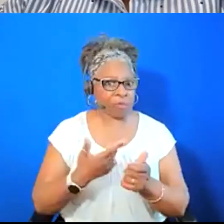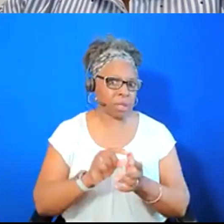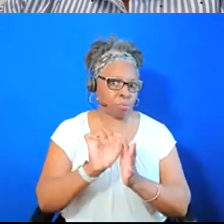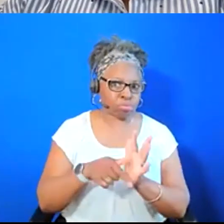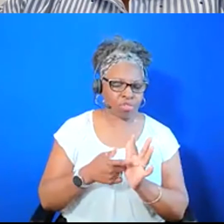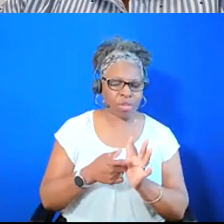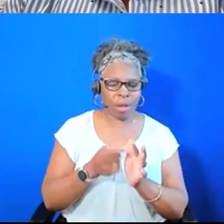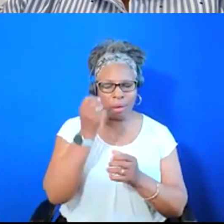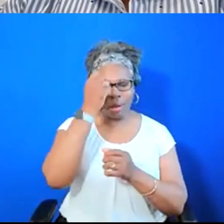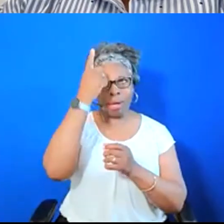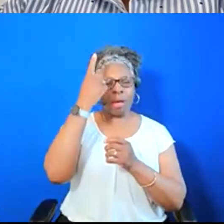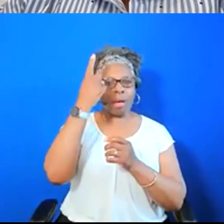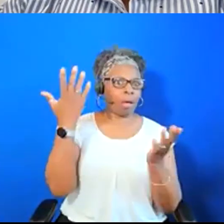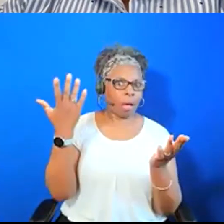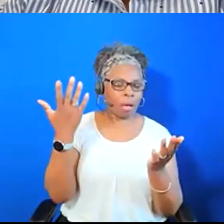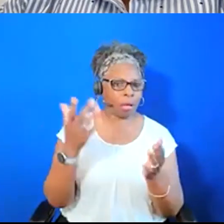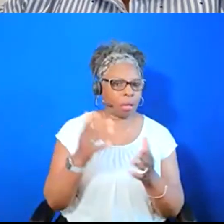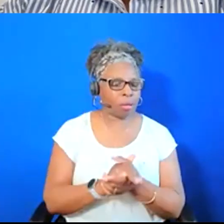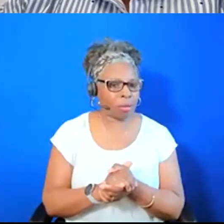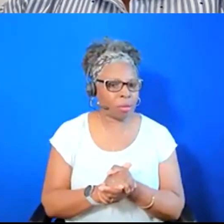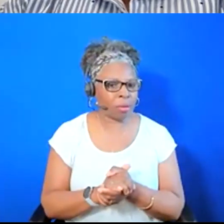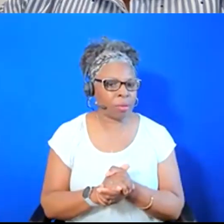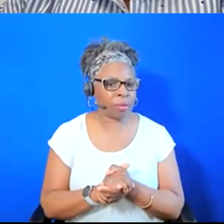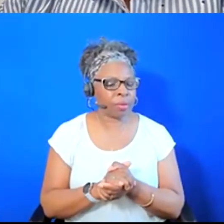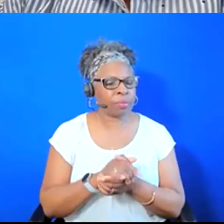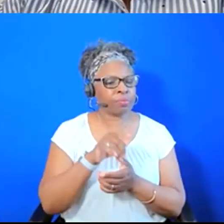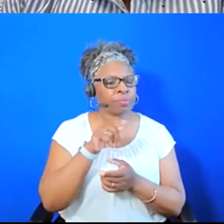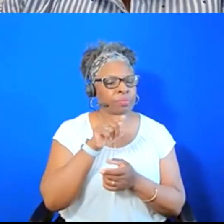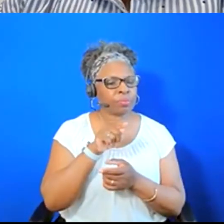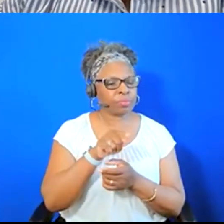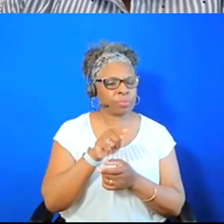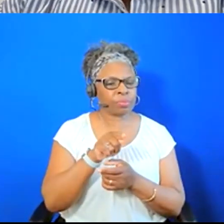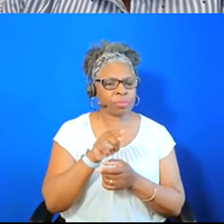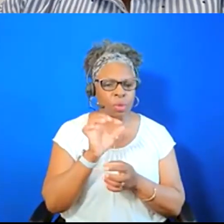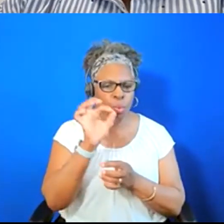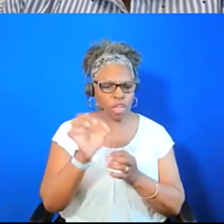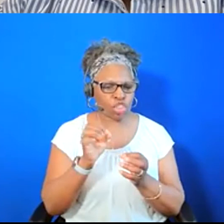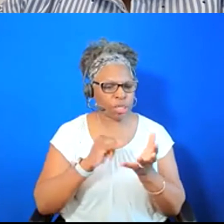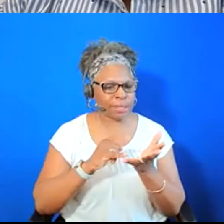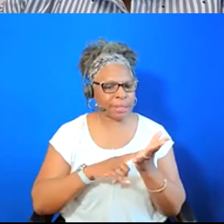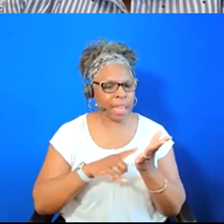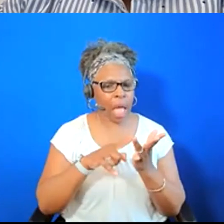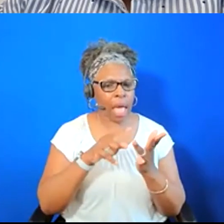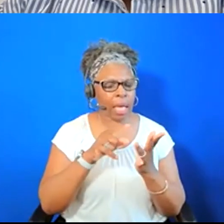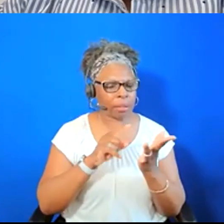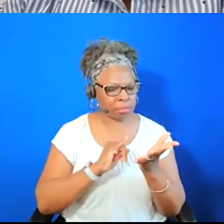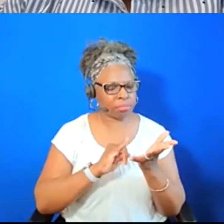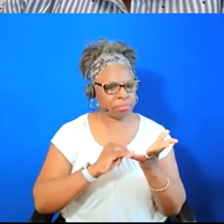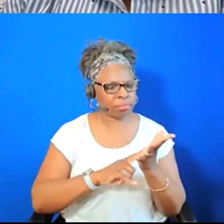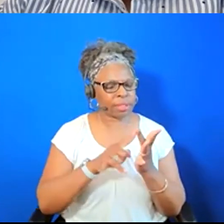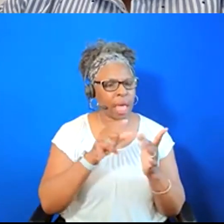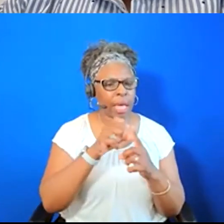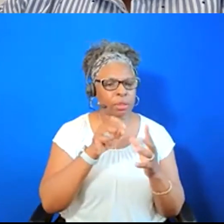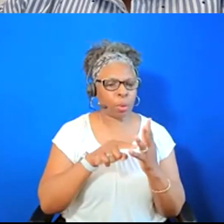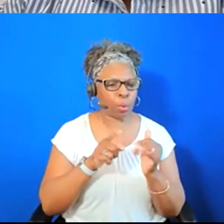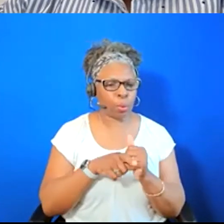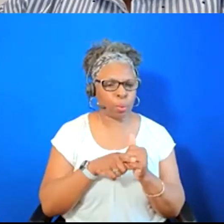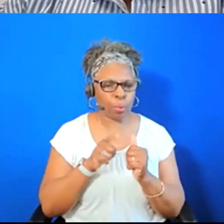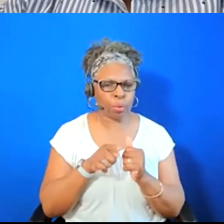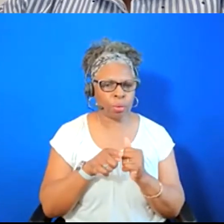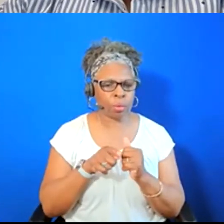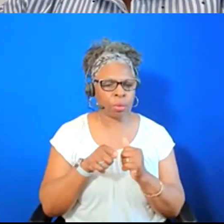we do have a question now in our Slido. So here it goes, “do we need to move beyond